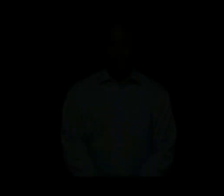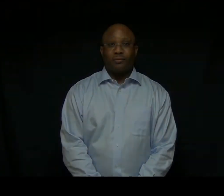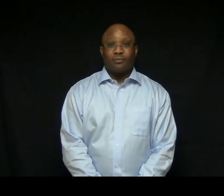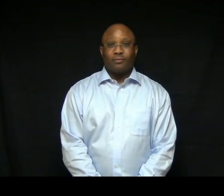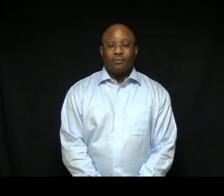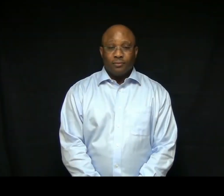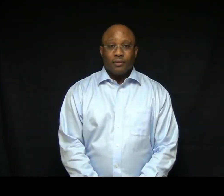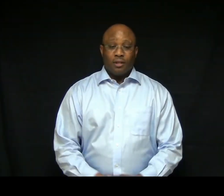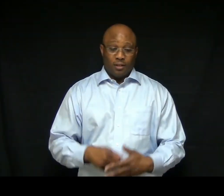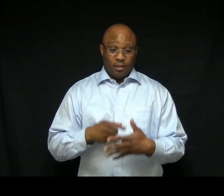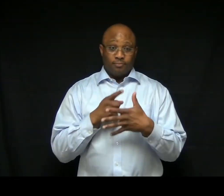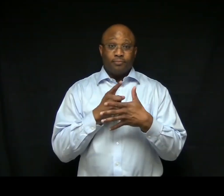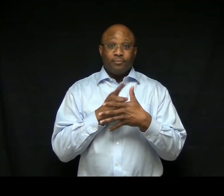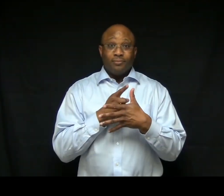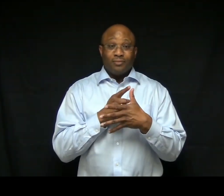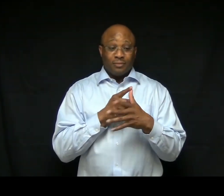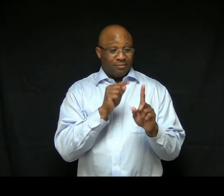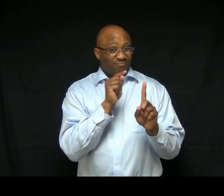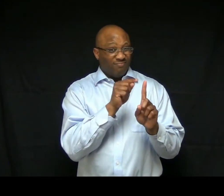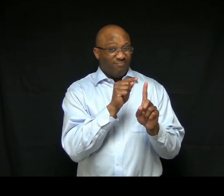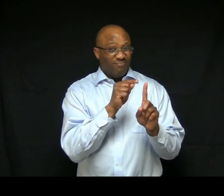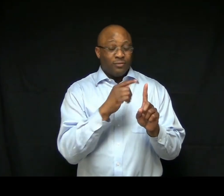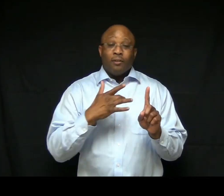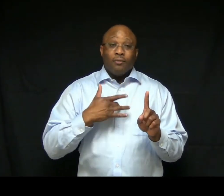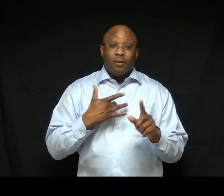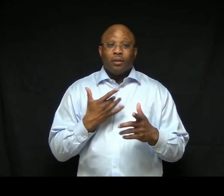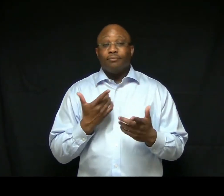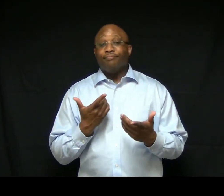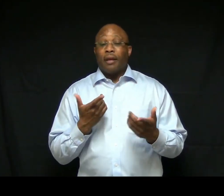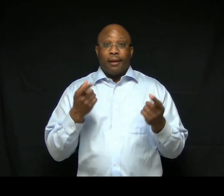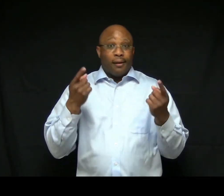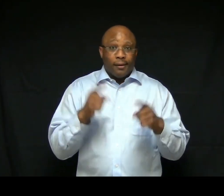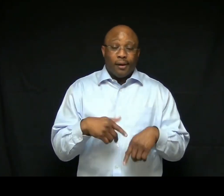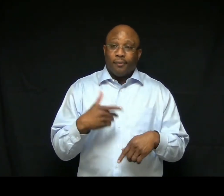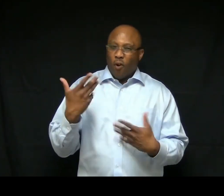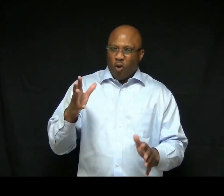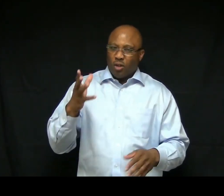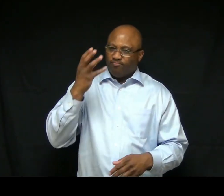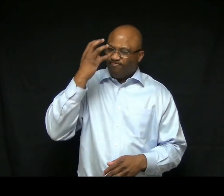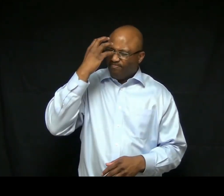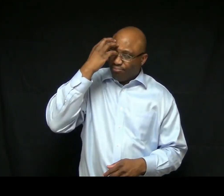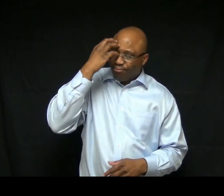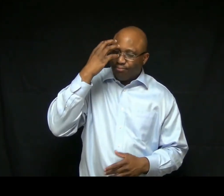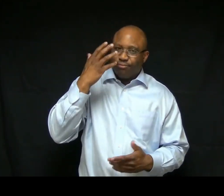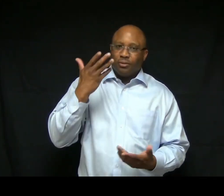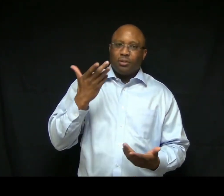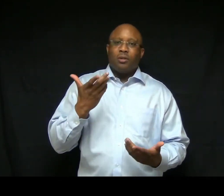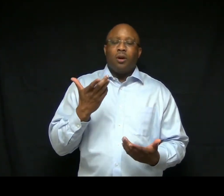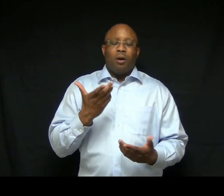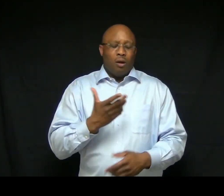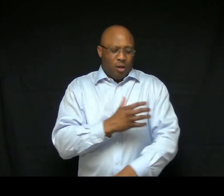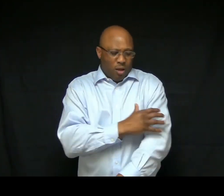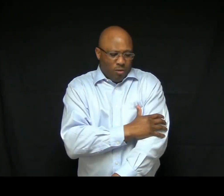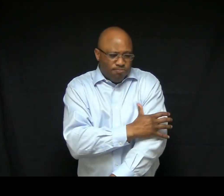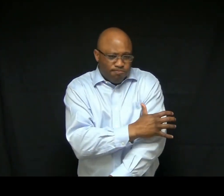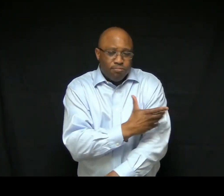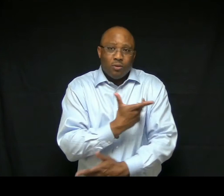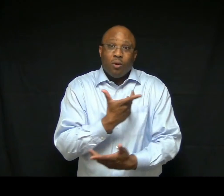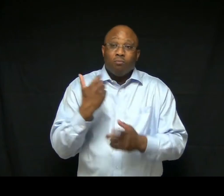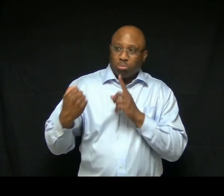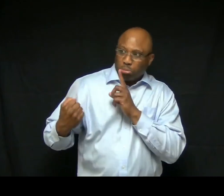(1) causes physical harm